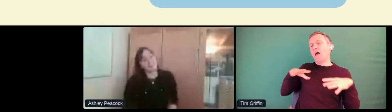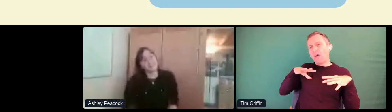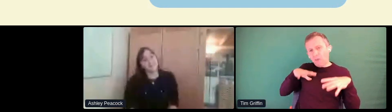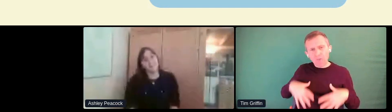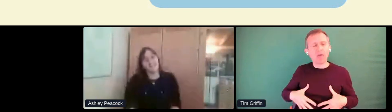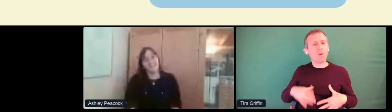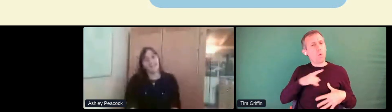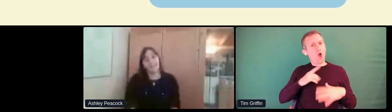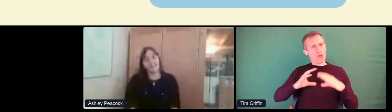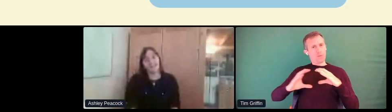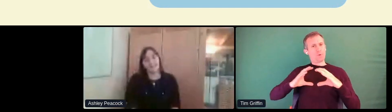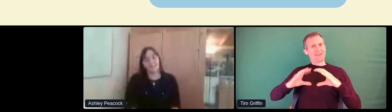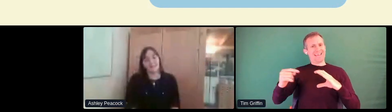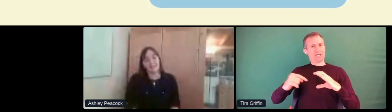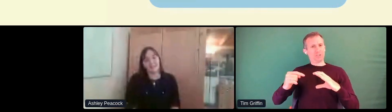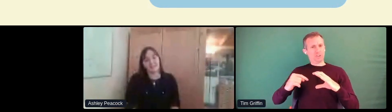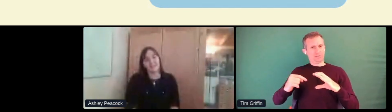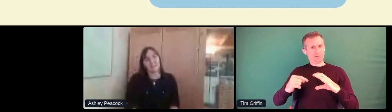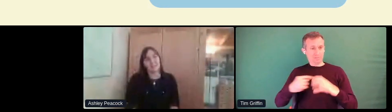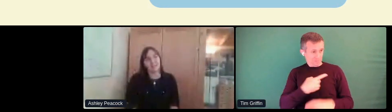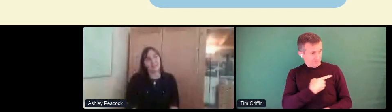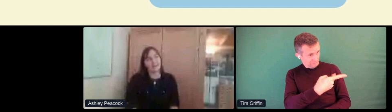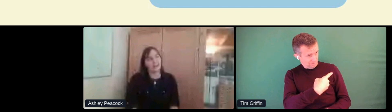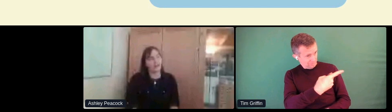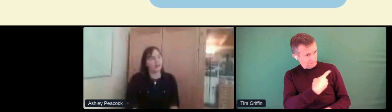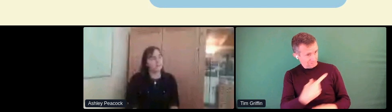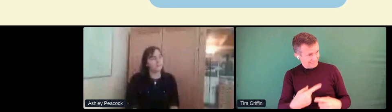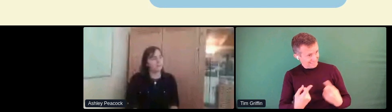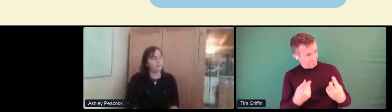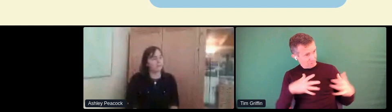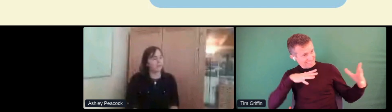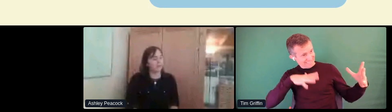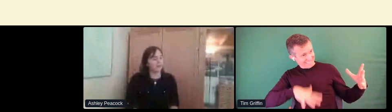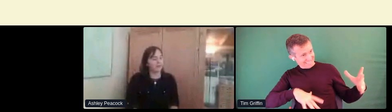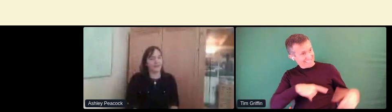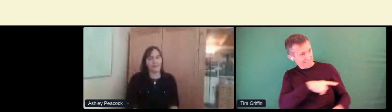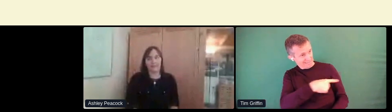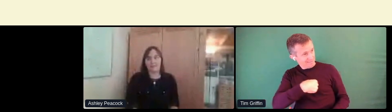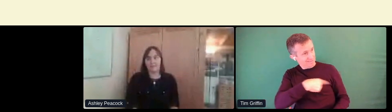is interesting because we've got different communication needs and it creates different